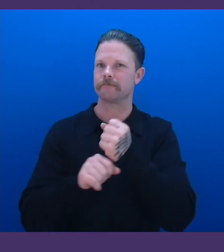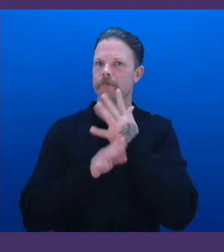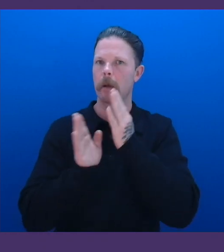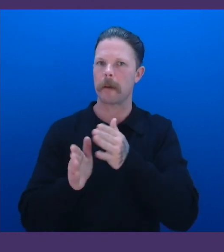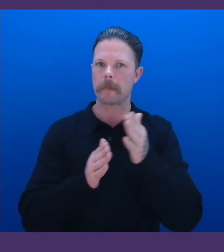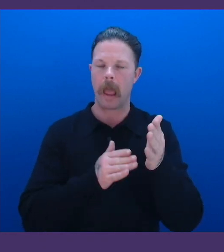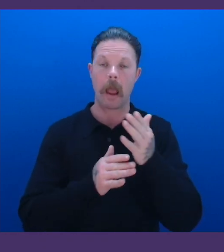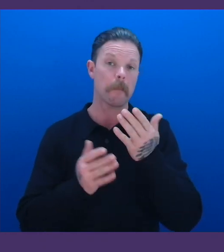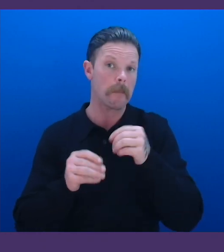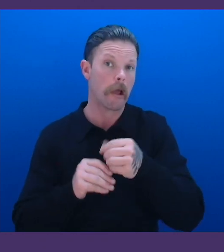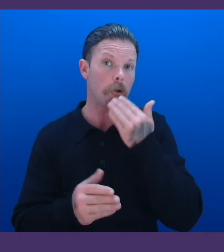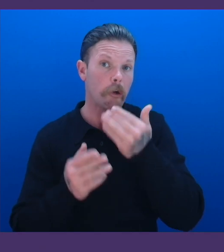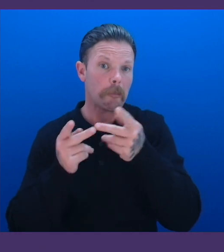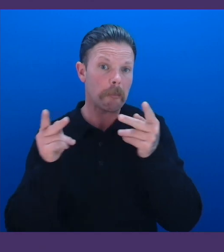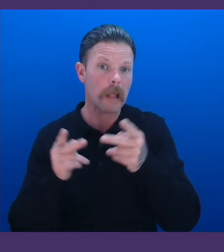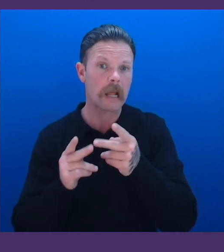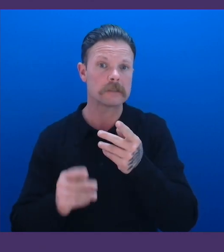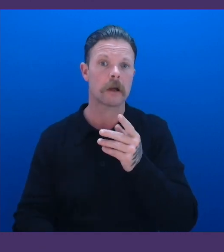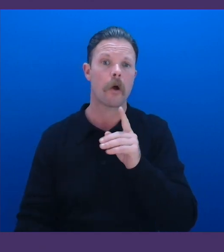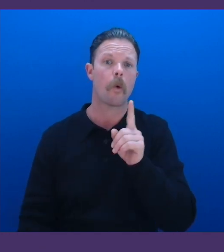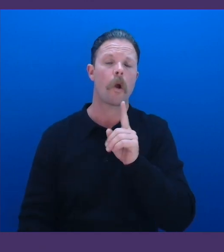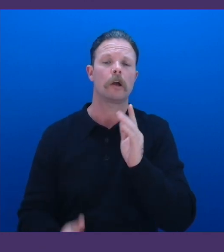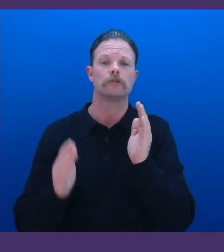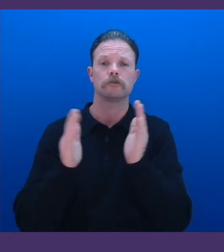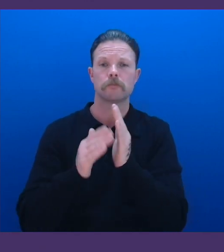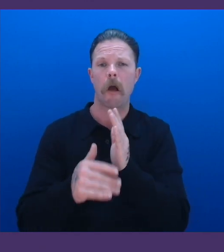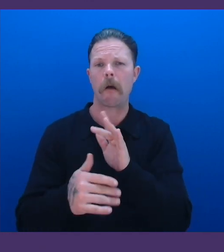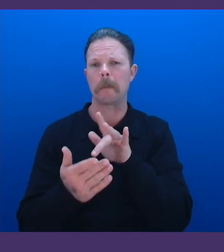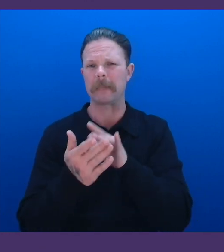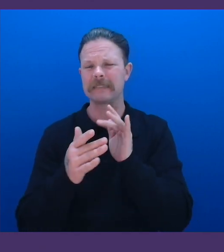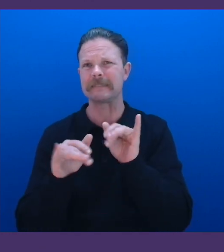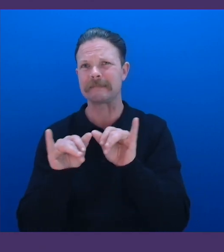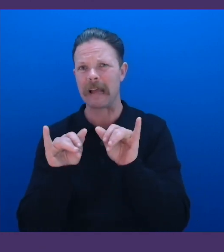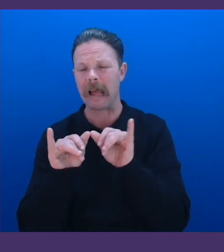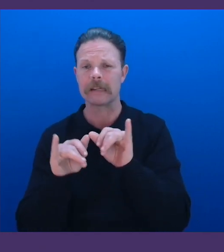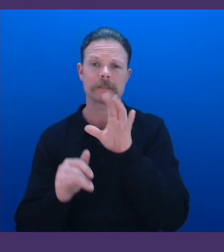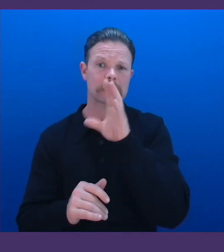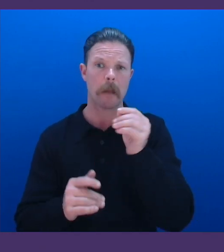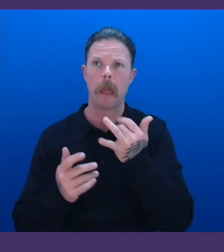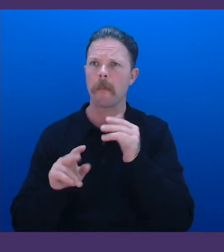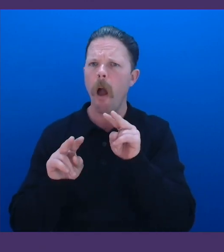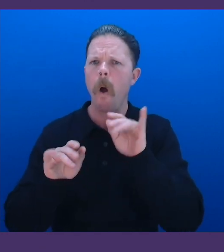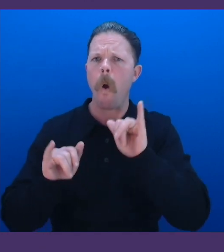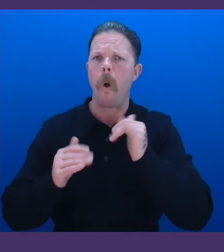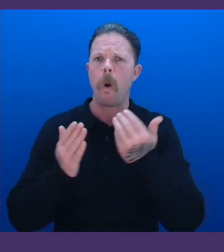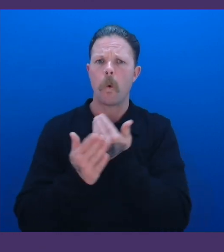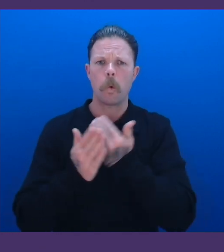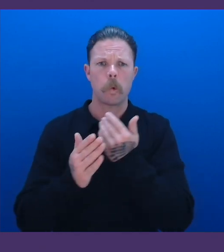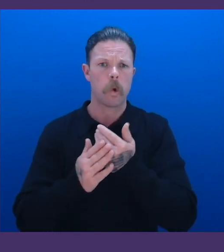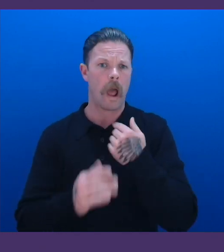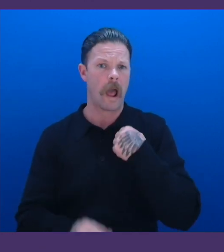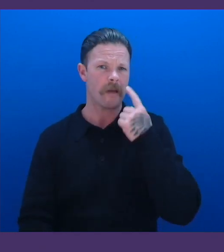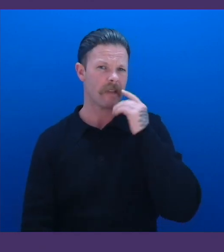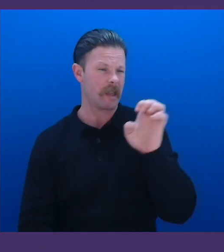and mid-sized companies are more maybe new to this and especially in e-commerce. I think the definition of e-commerce